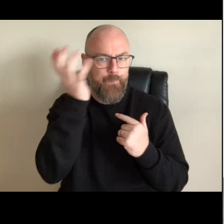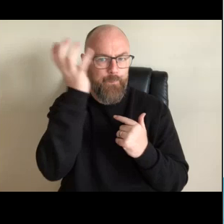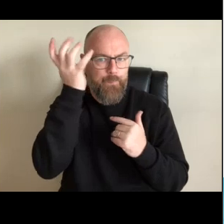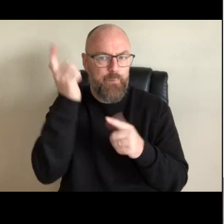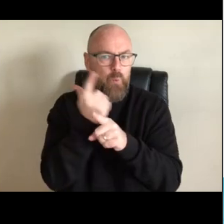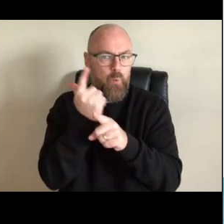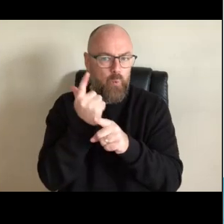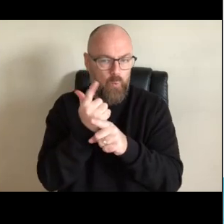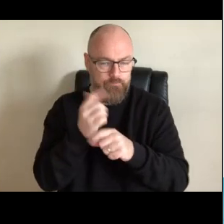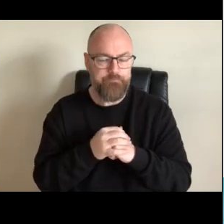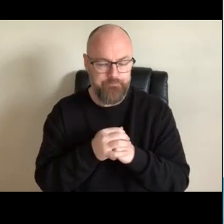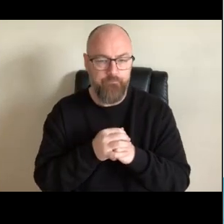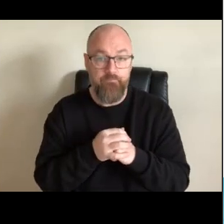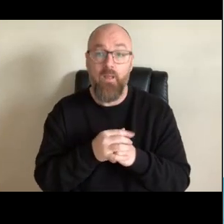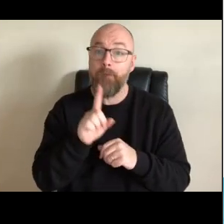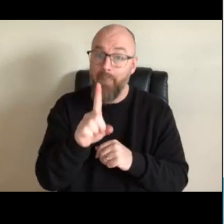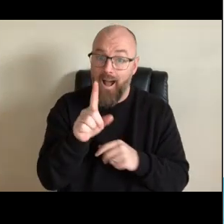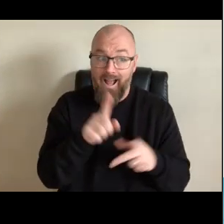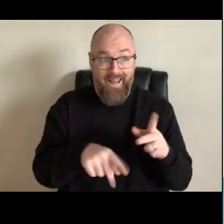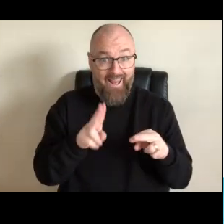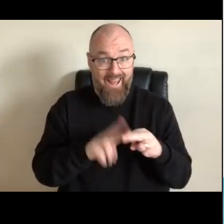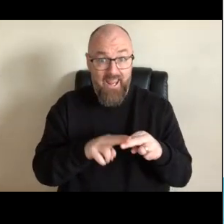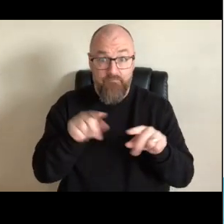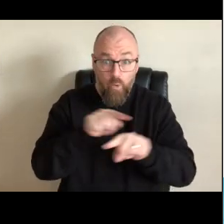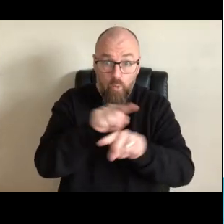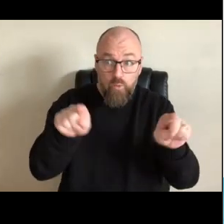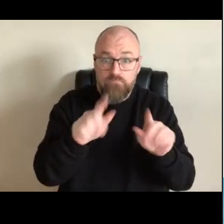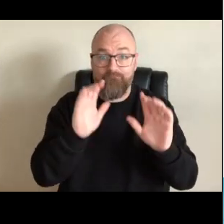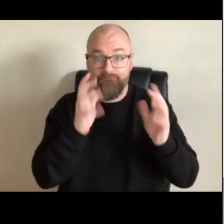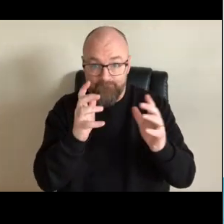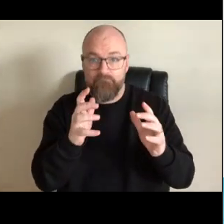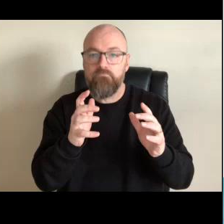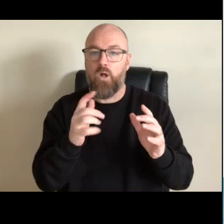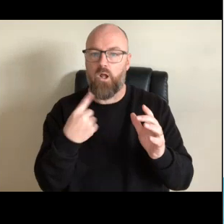um something that you're interested in I can recommend them to you as a really good resource